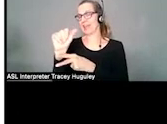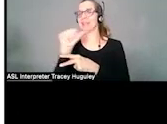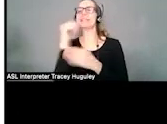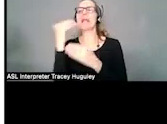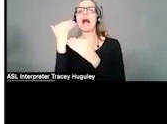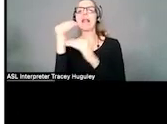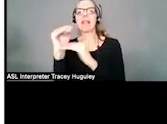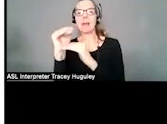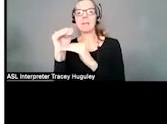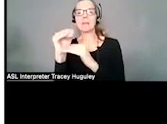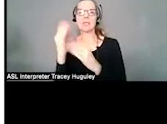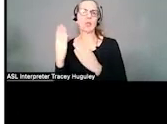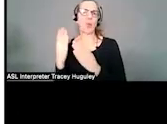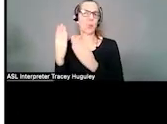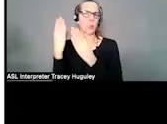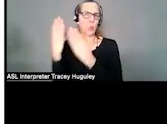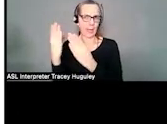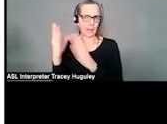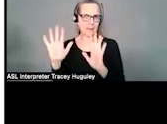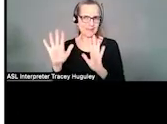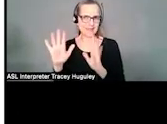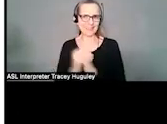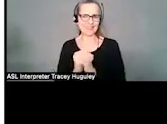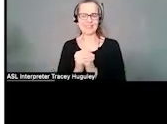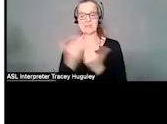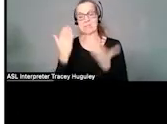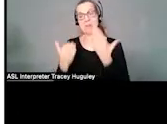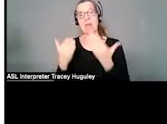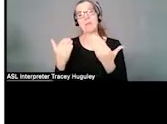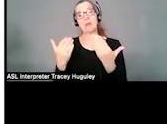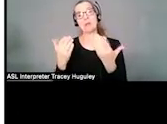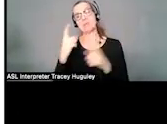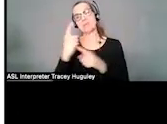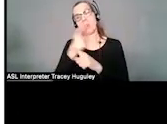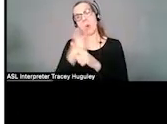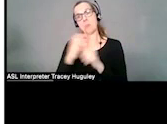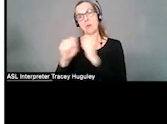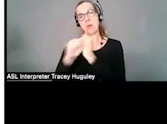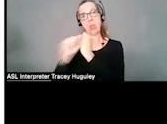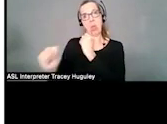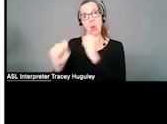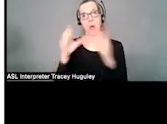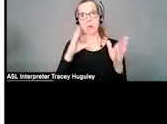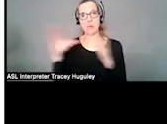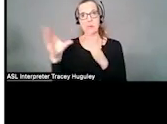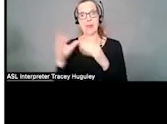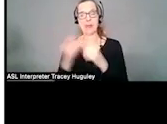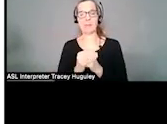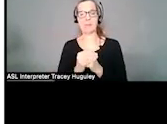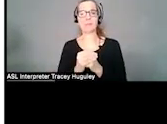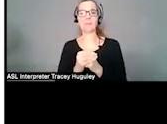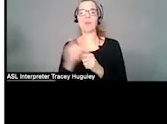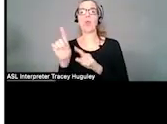so it may be appropriate to have a longer plan. We have put out an optional format page,